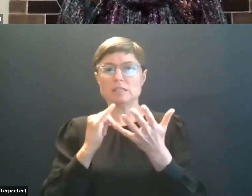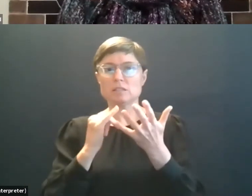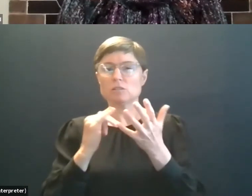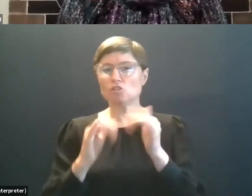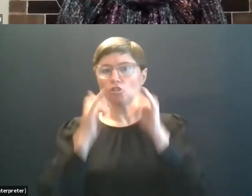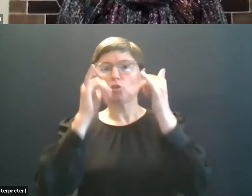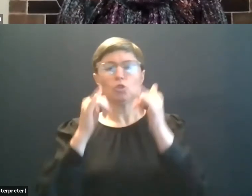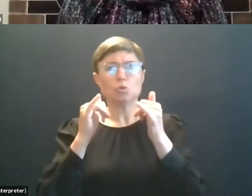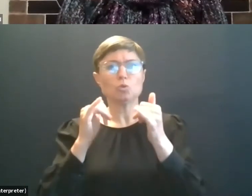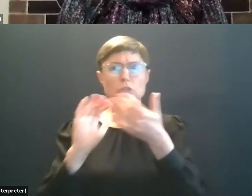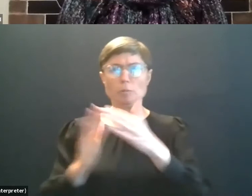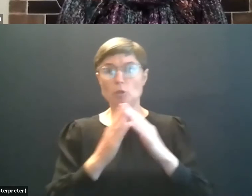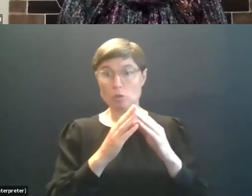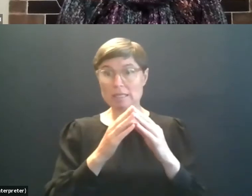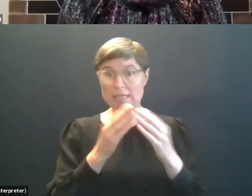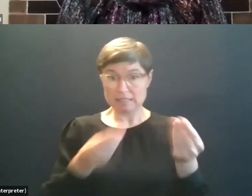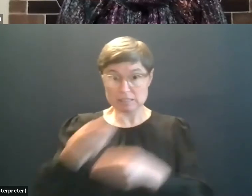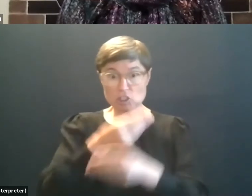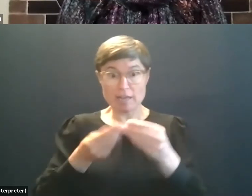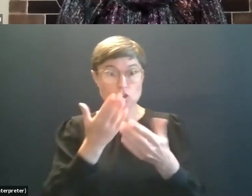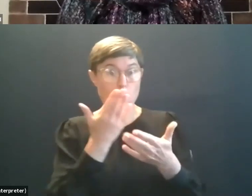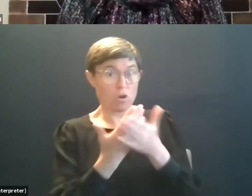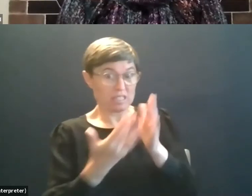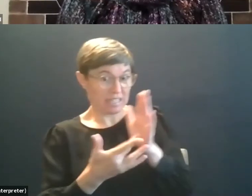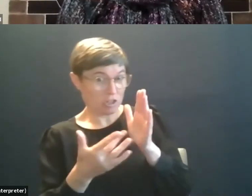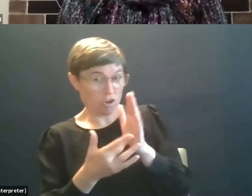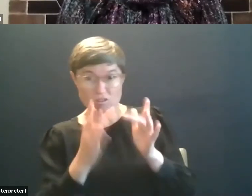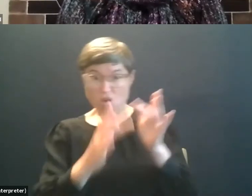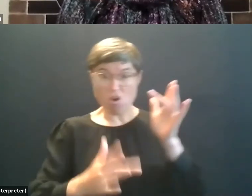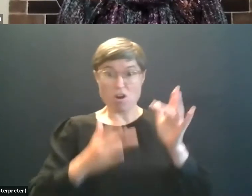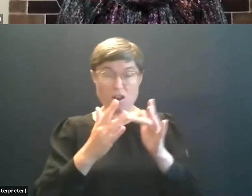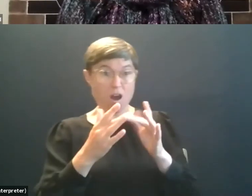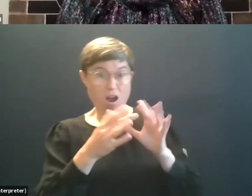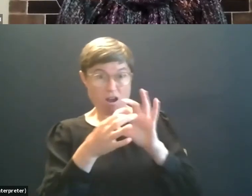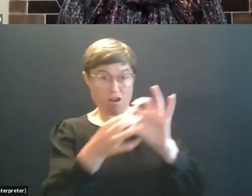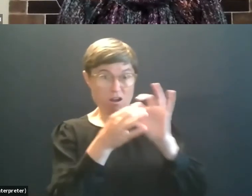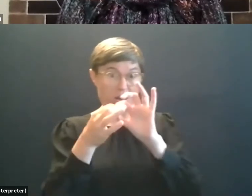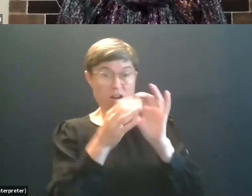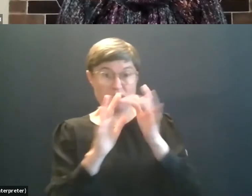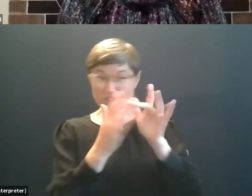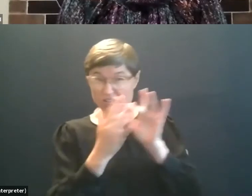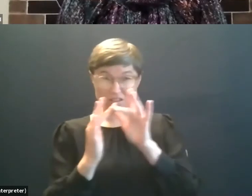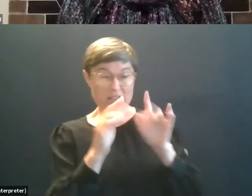through technology is just as important, if not more important, as the content or the